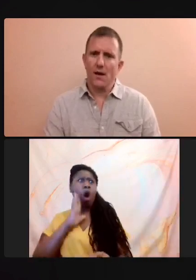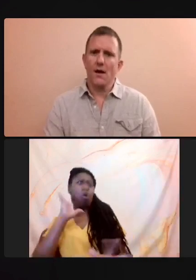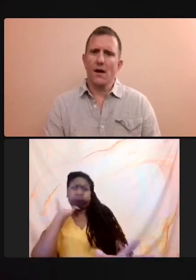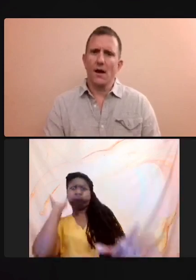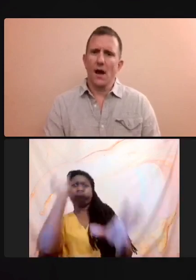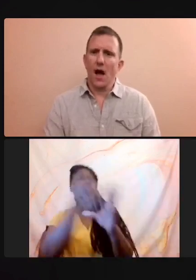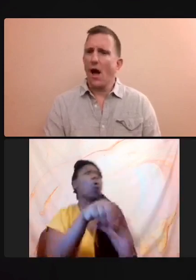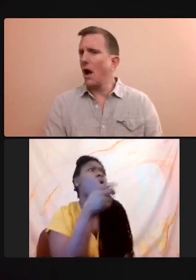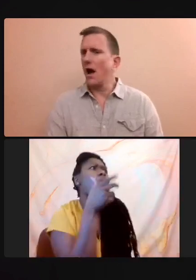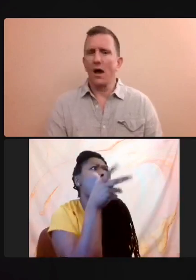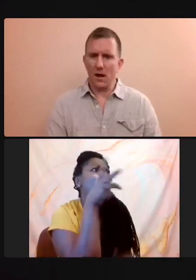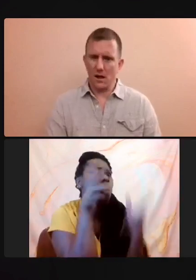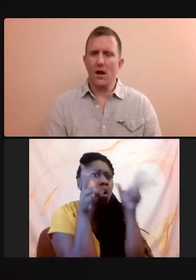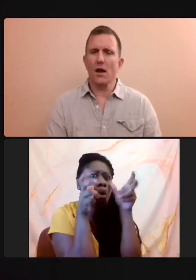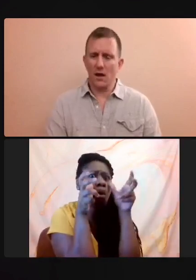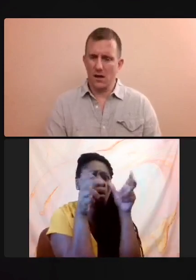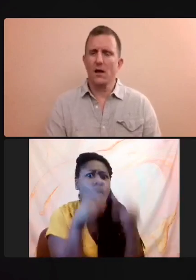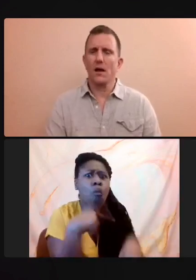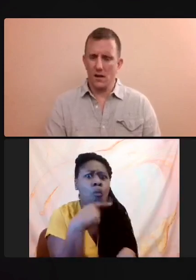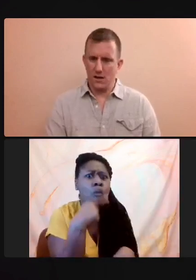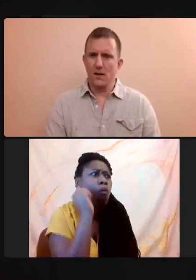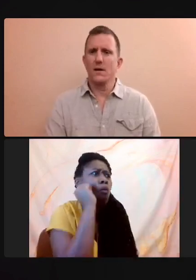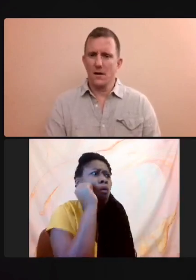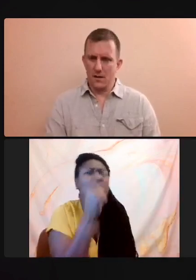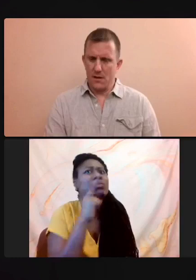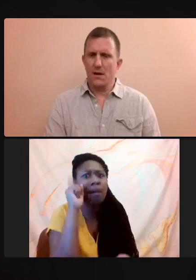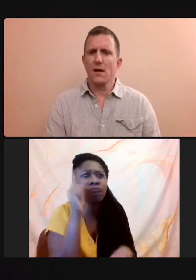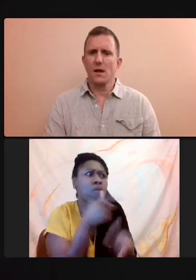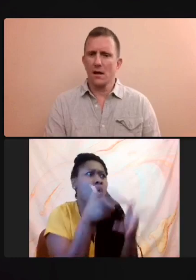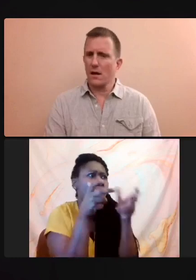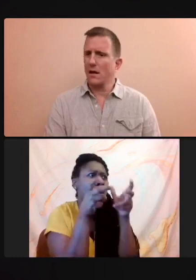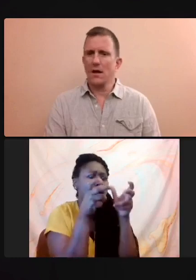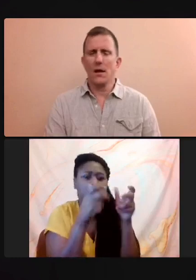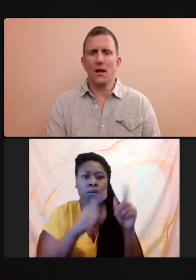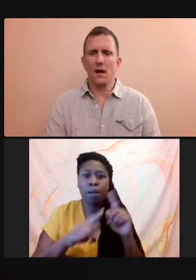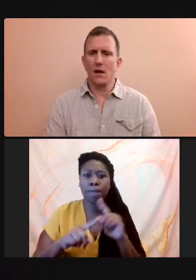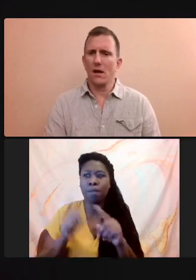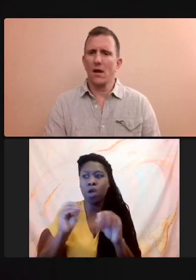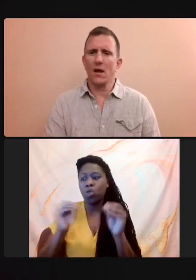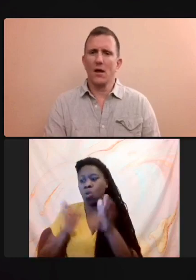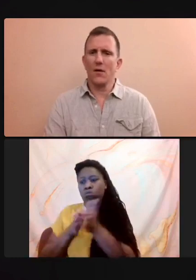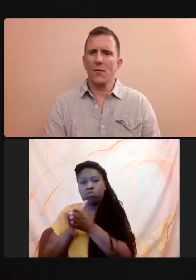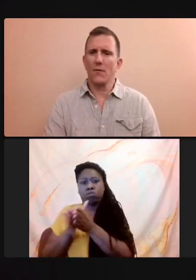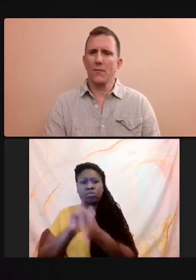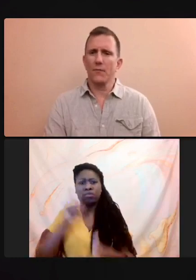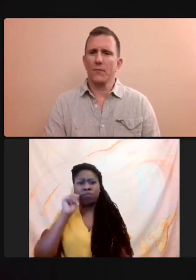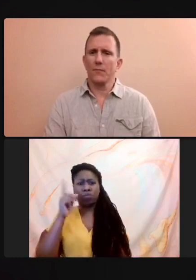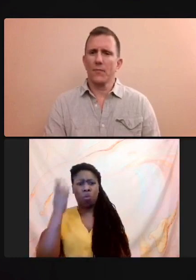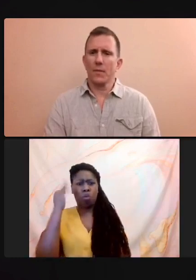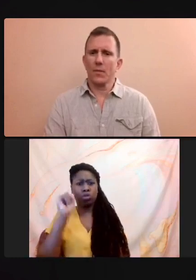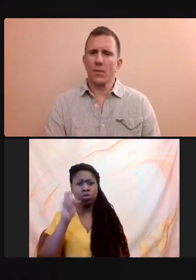One of the things I'd have to say is that hearing individuals there are so many views when a hearing person,